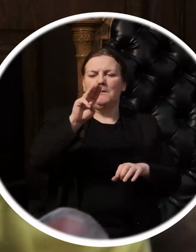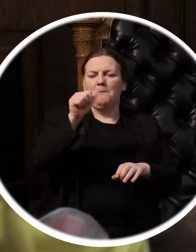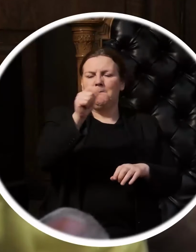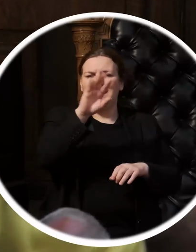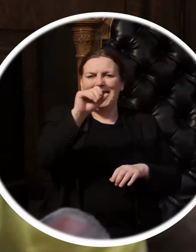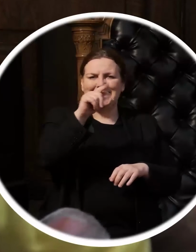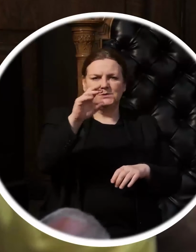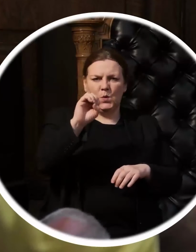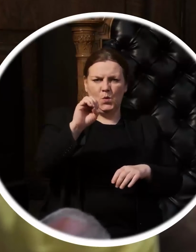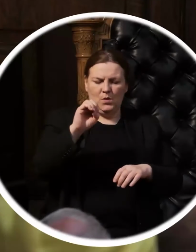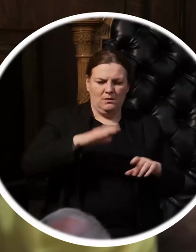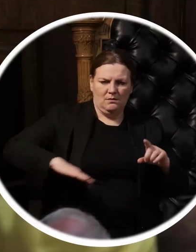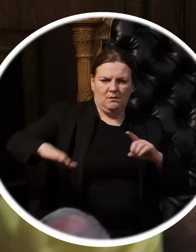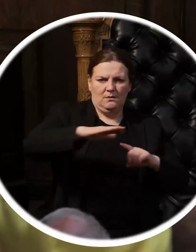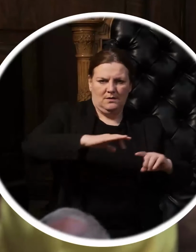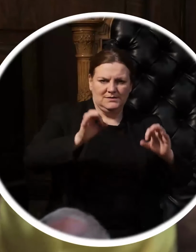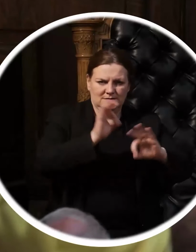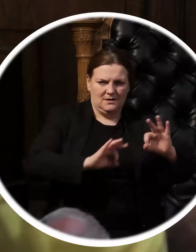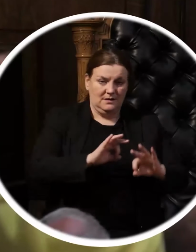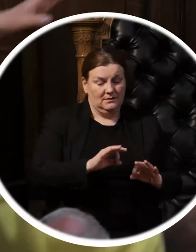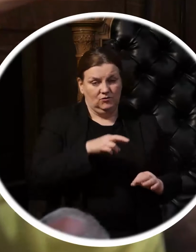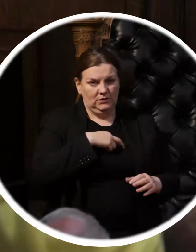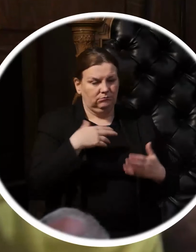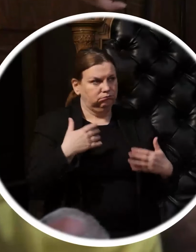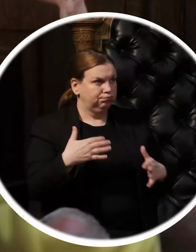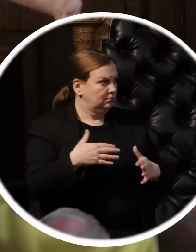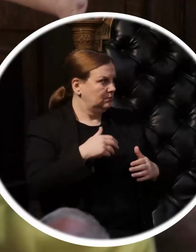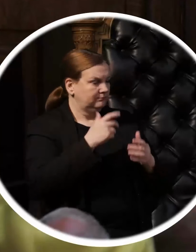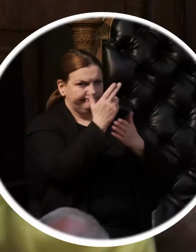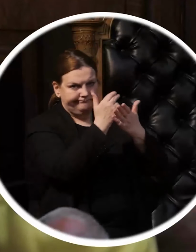It's also incredibly ornate, as I'm sure you can appreciate with these pilasters